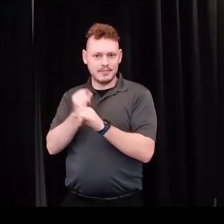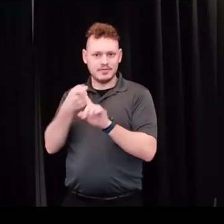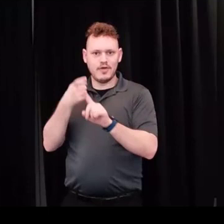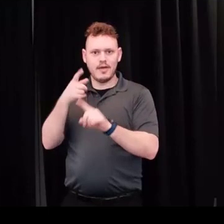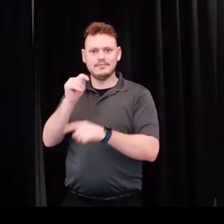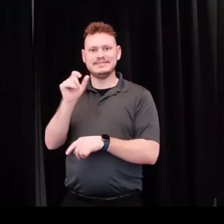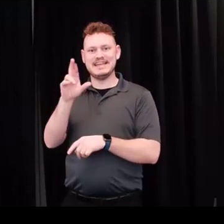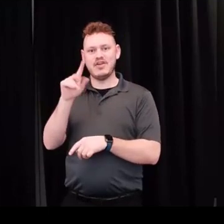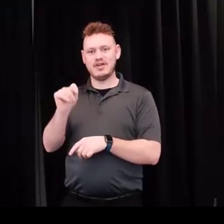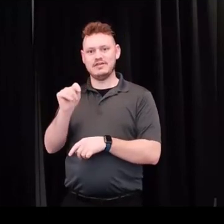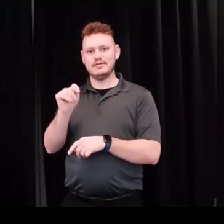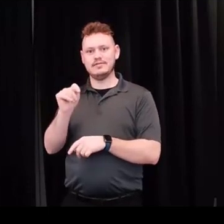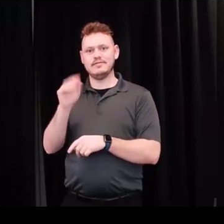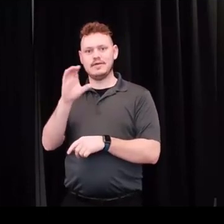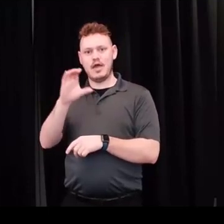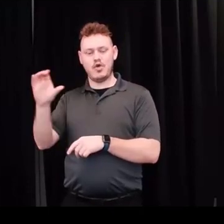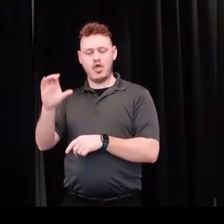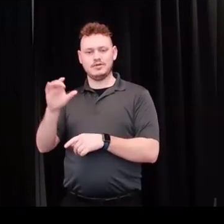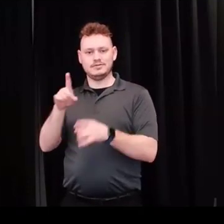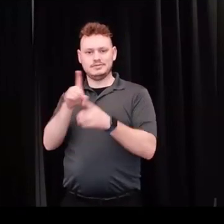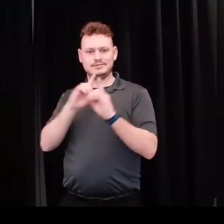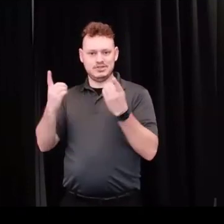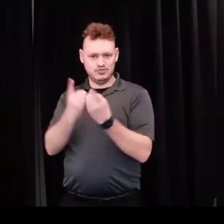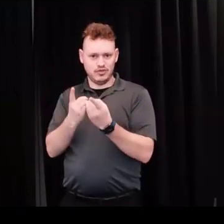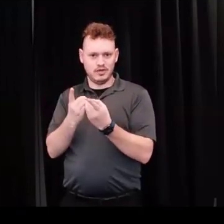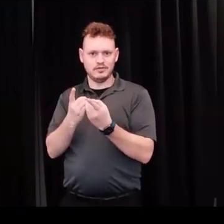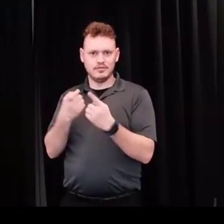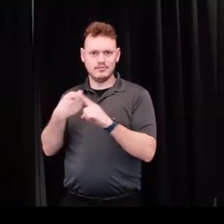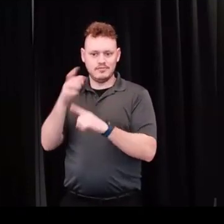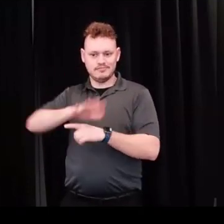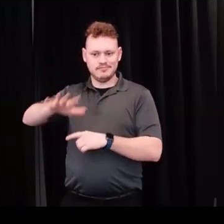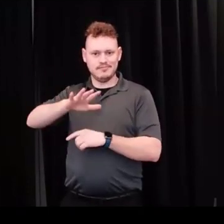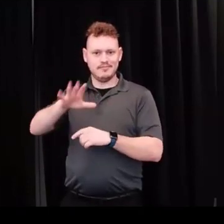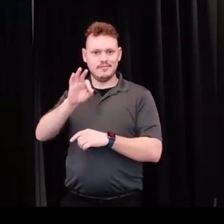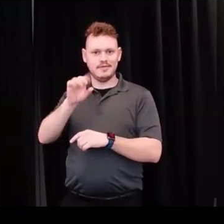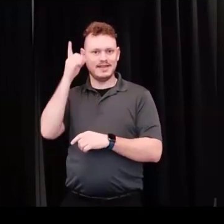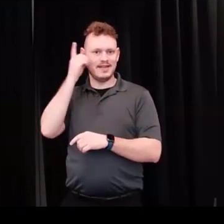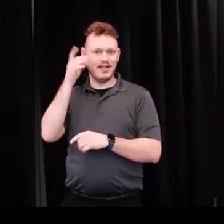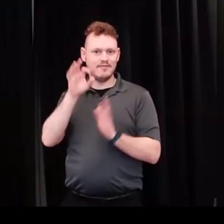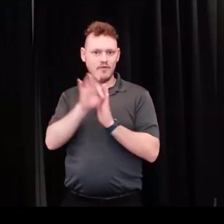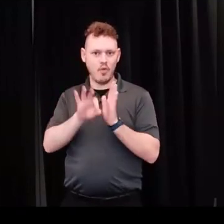in Tarrant County, Fort Worth area of the metroplex, she actually had the job that I